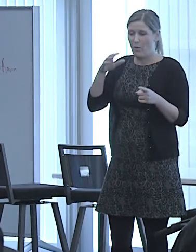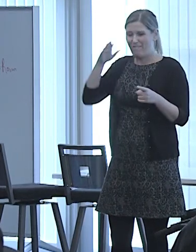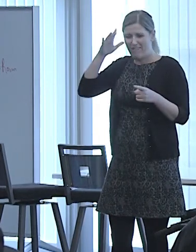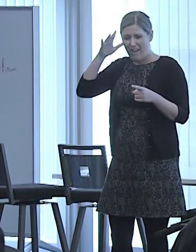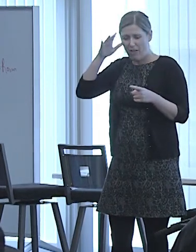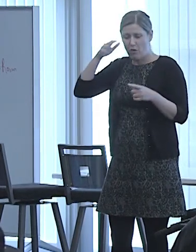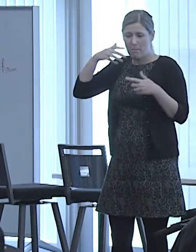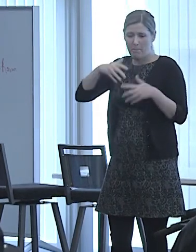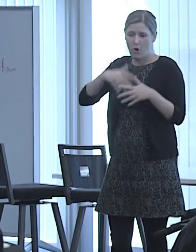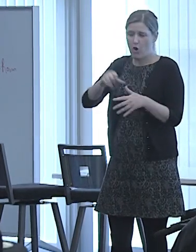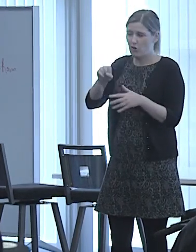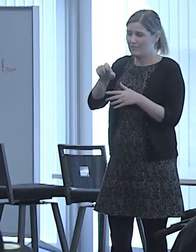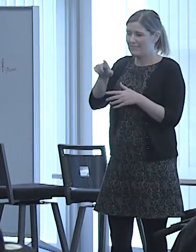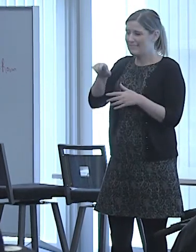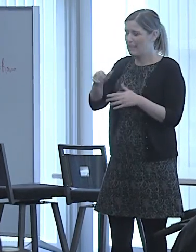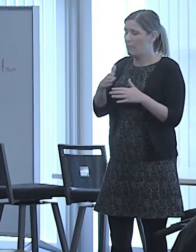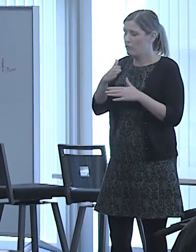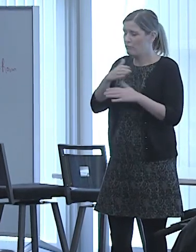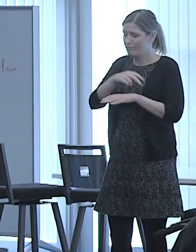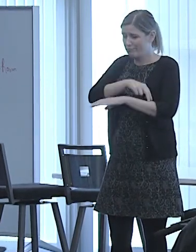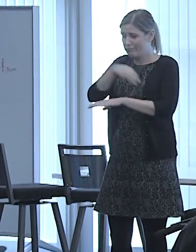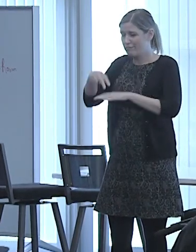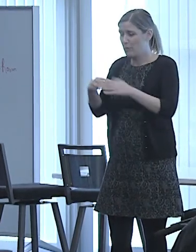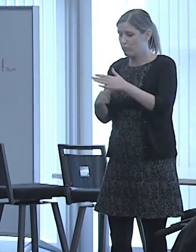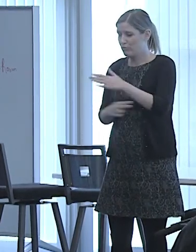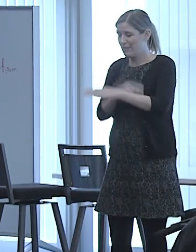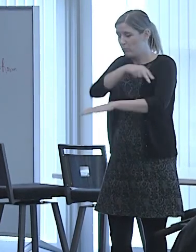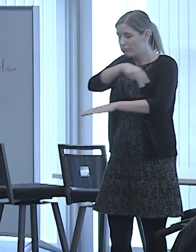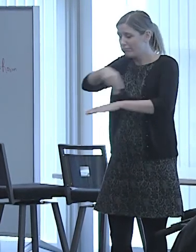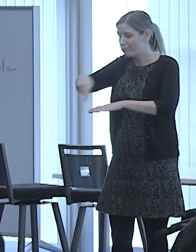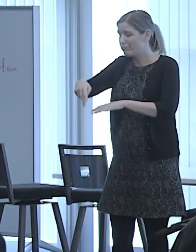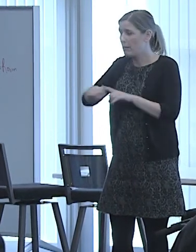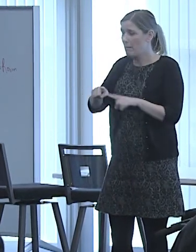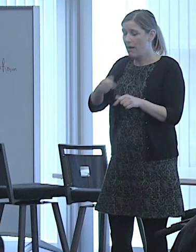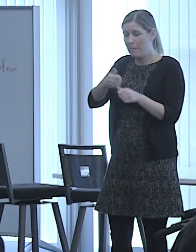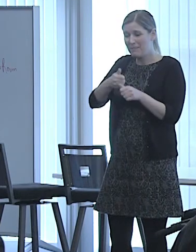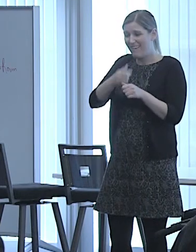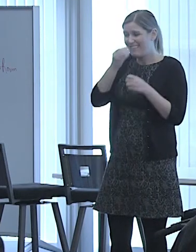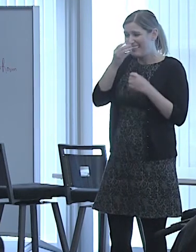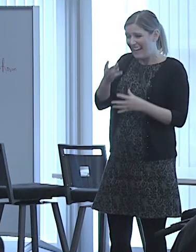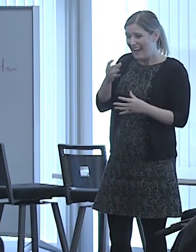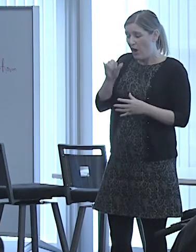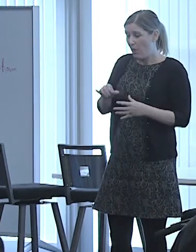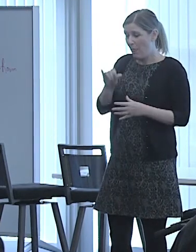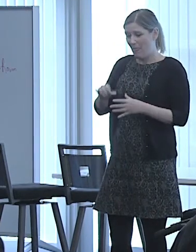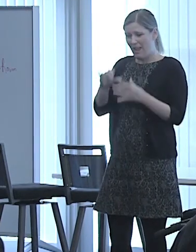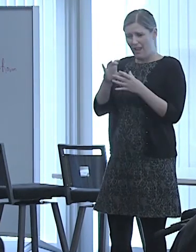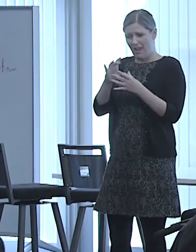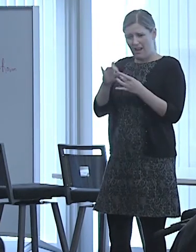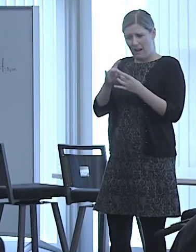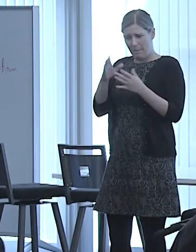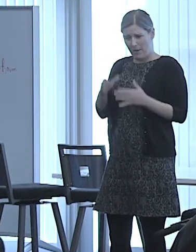across the bridge with Dr. Martin Luther King, Jr. but didn't care that the commenter was locked up in a seclusion room.